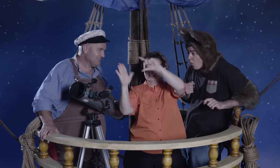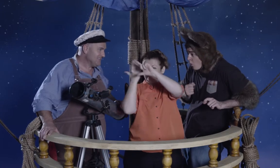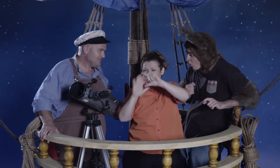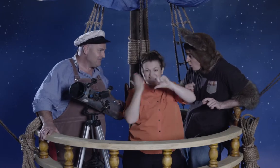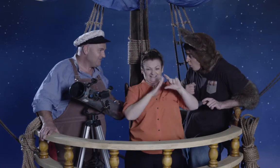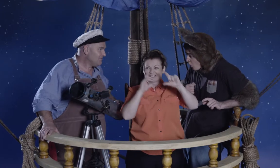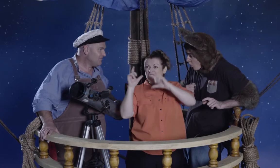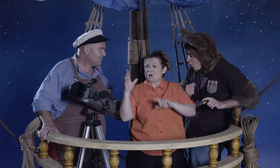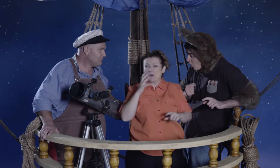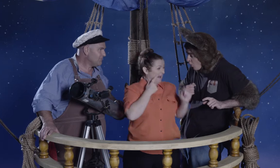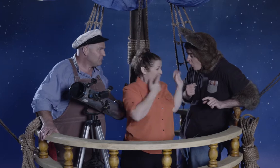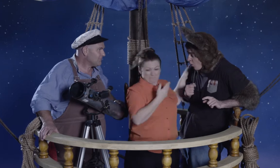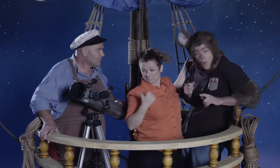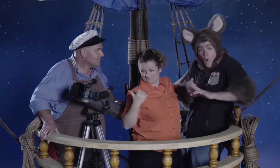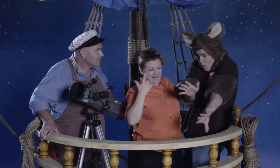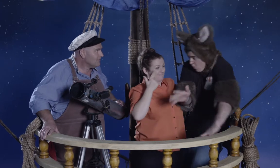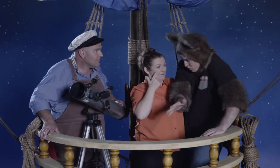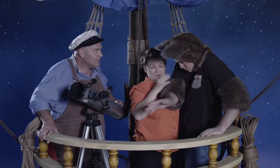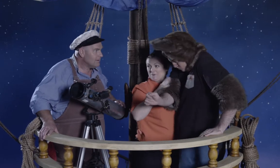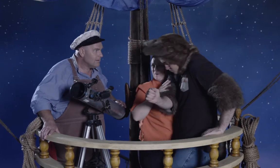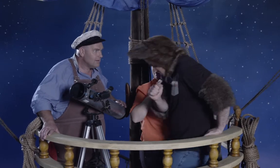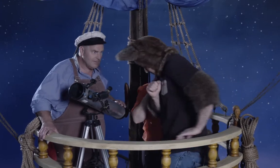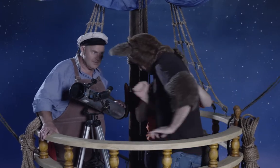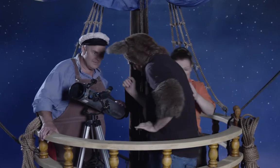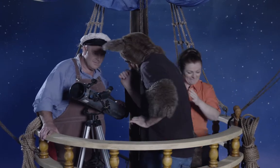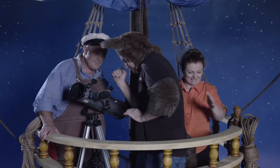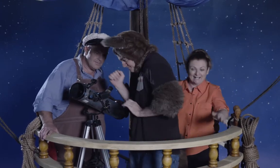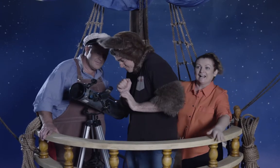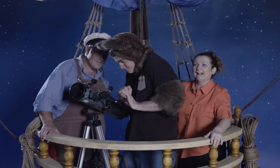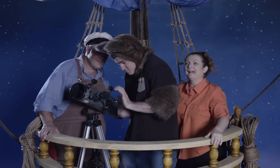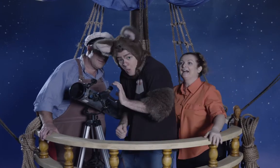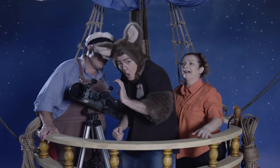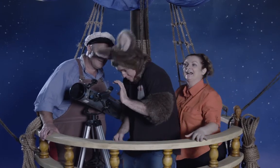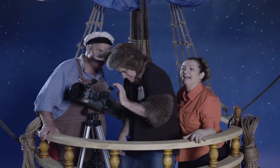I can even see the craters on the moon. Have a look, Possum. Oh, oh, oh! Oh! Ooh!